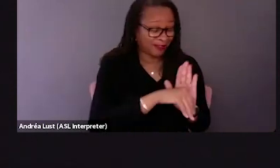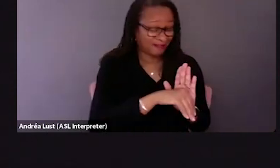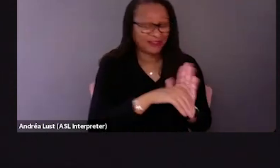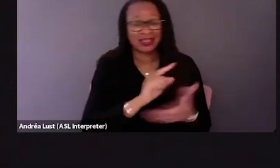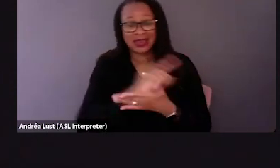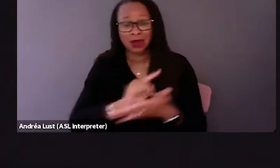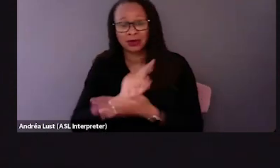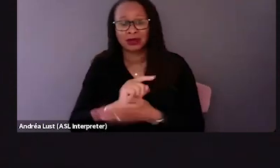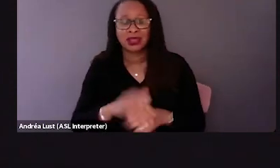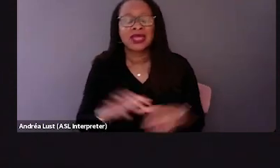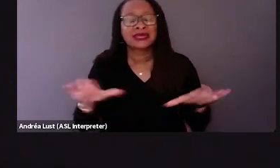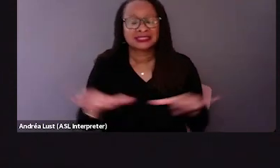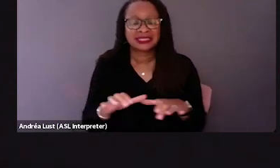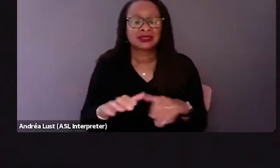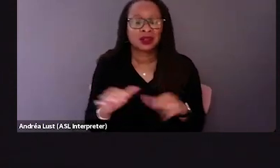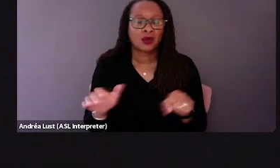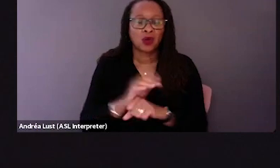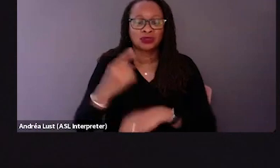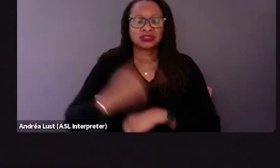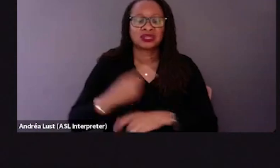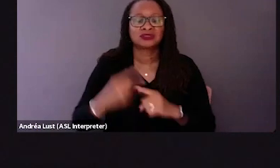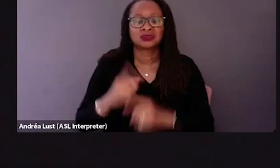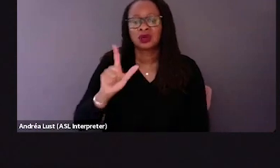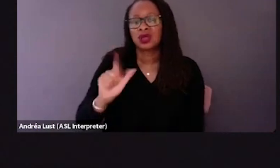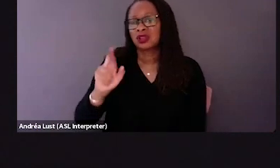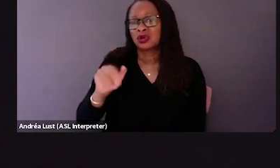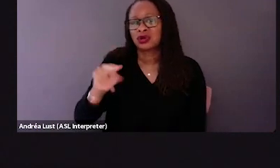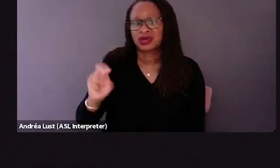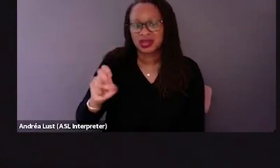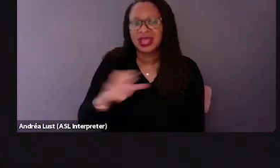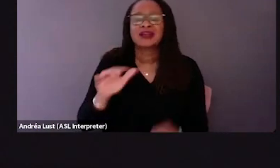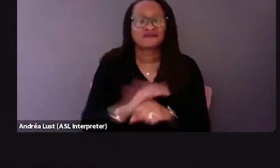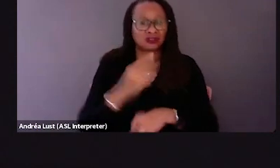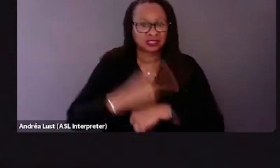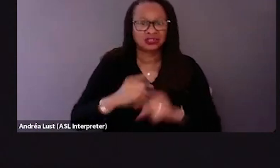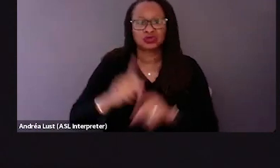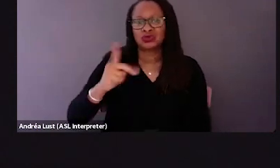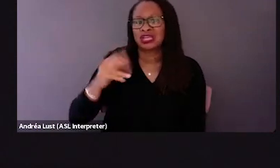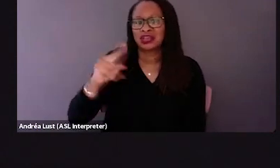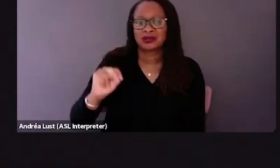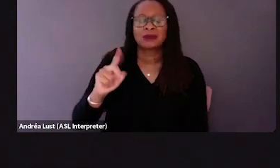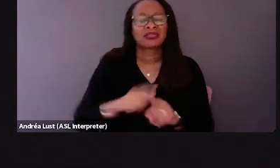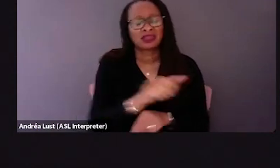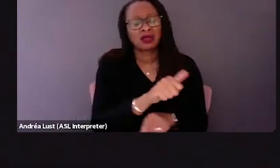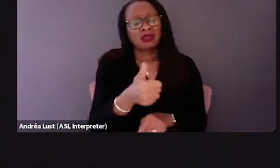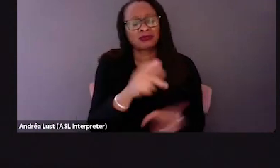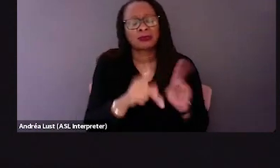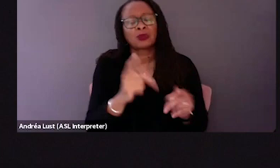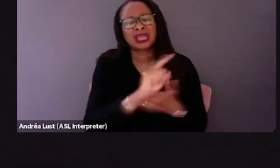I mean we devoted an entire day to Lori and an entire day to Karen, but everyone else was just, you know, an hour and a half or so.